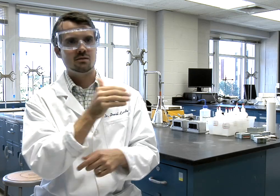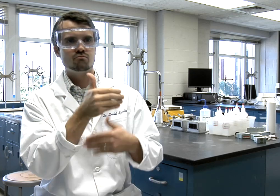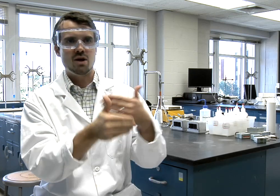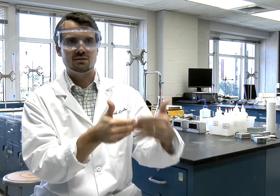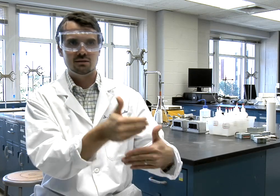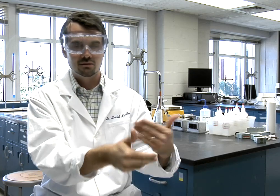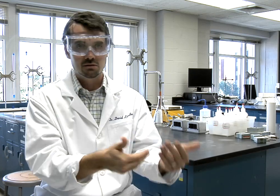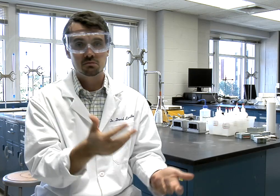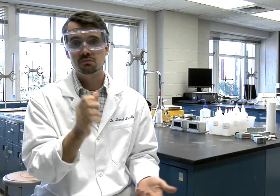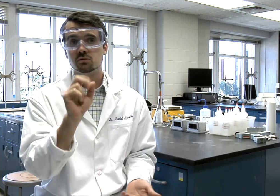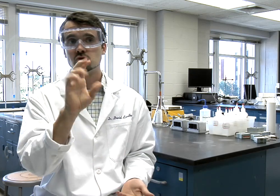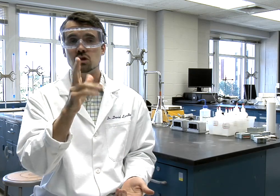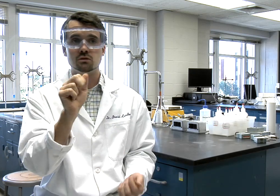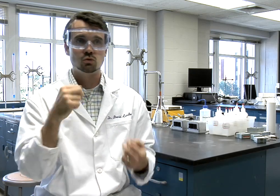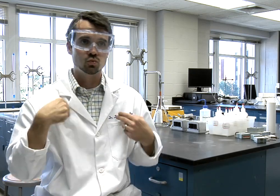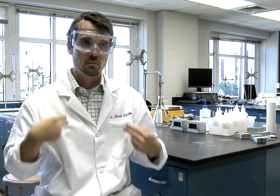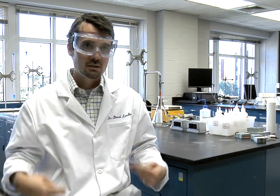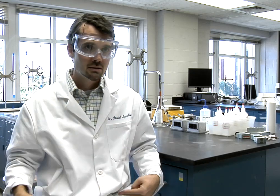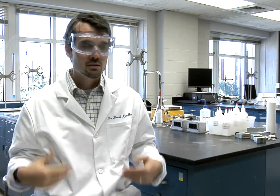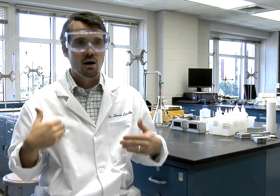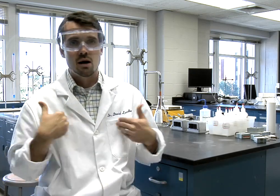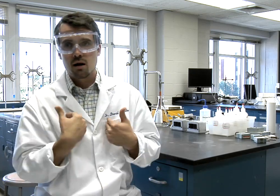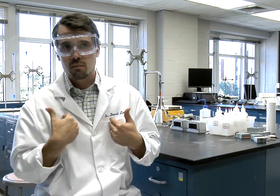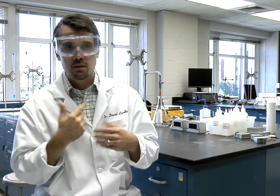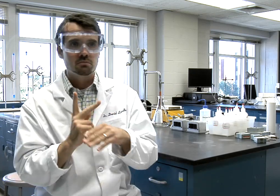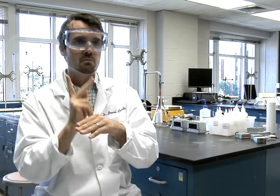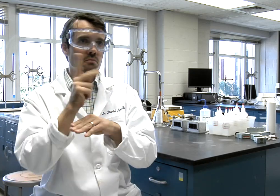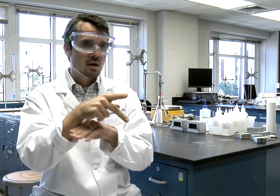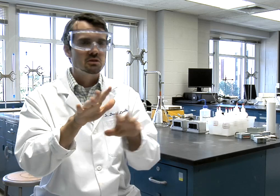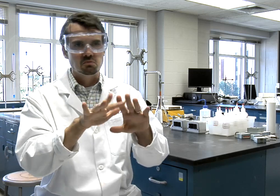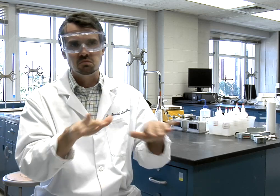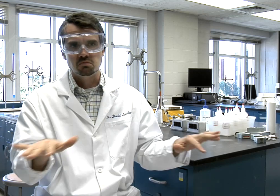such as humans, animals, and plants.